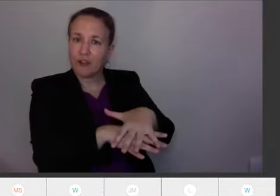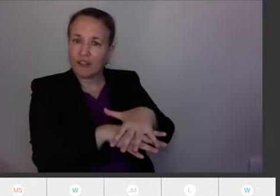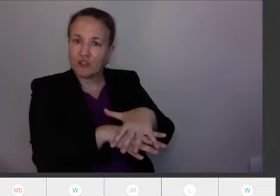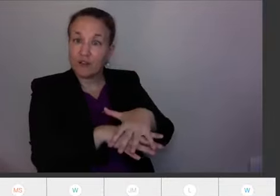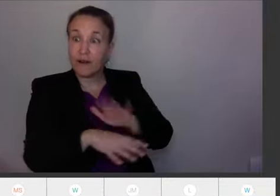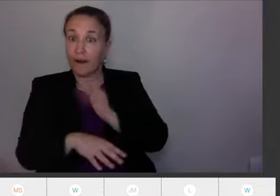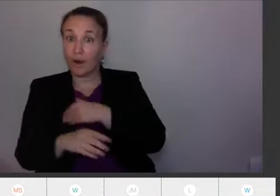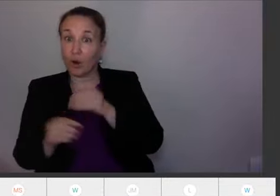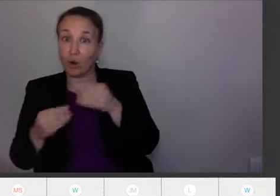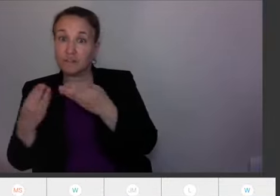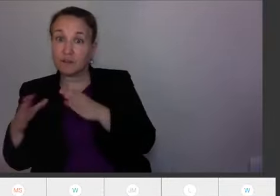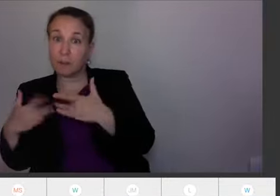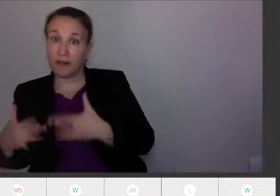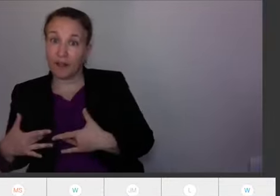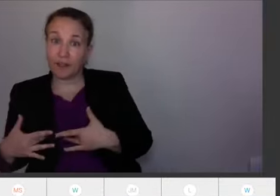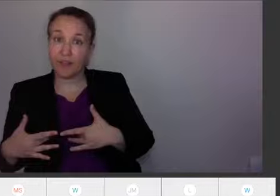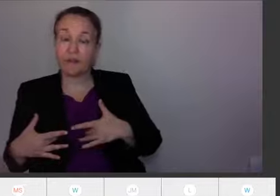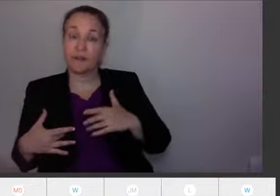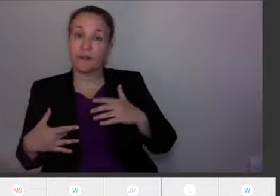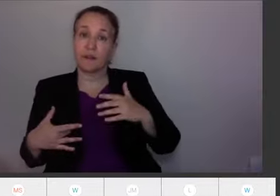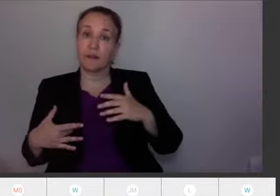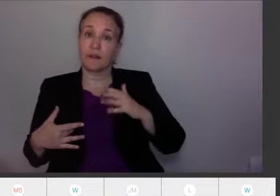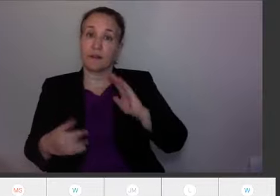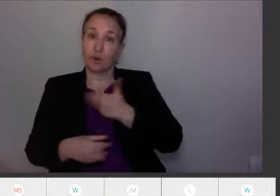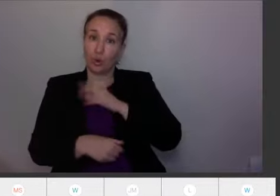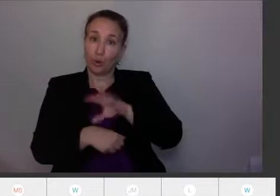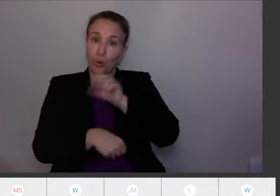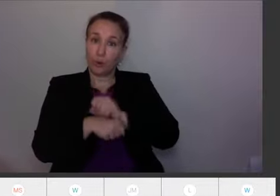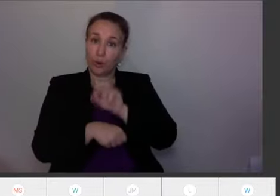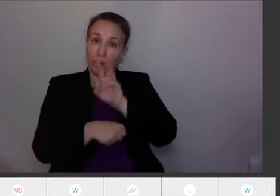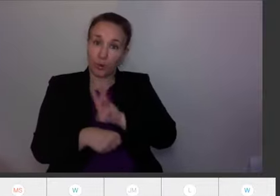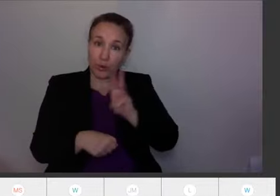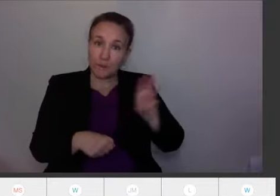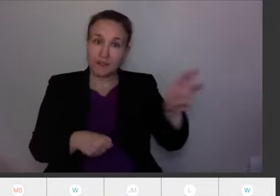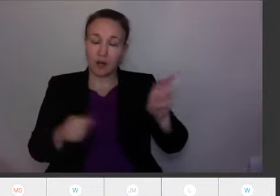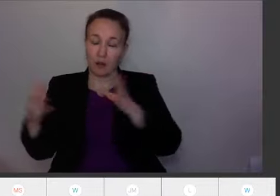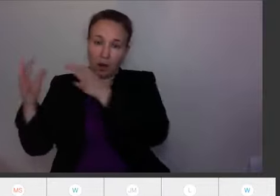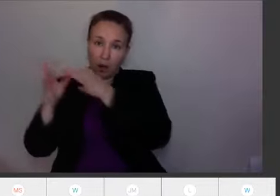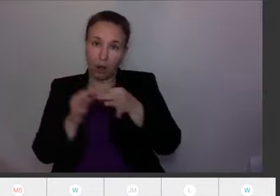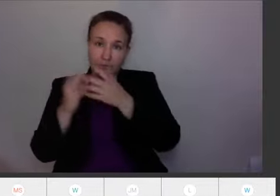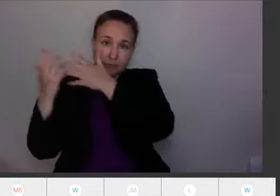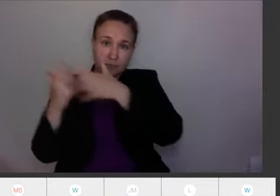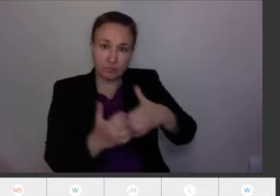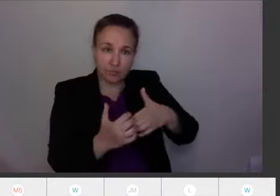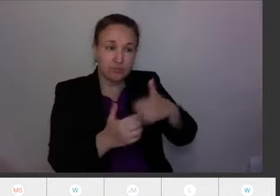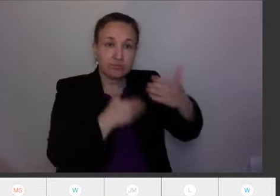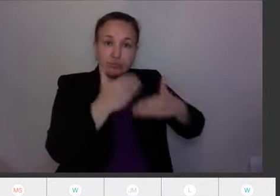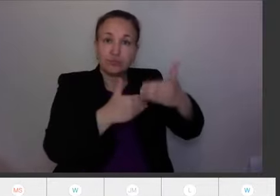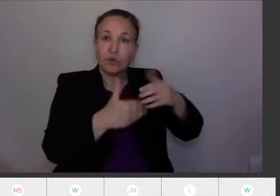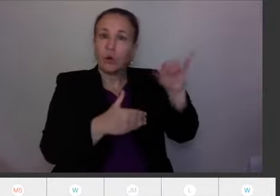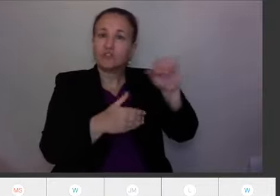public health and our appointment website they also have to do some final integration with the state's